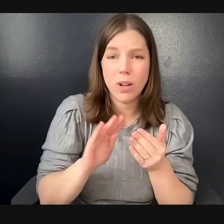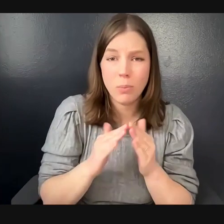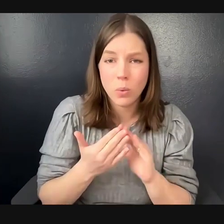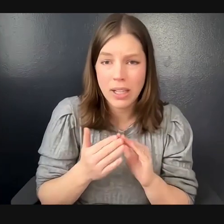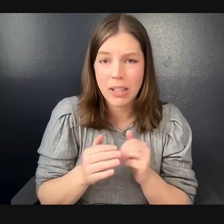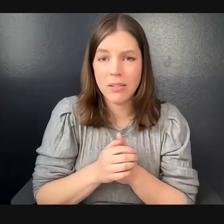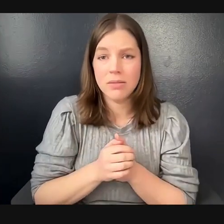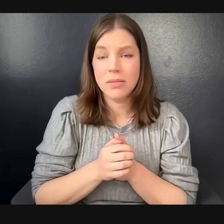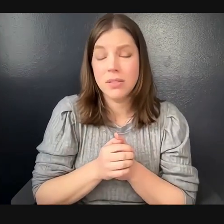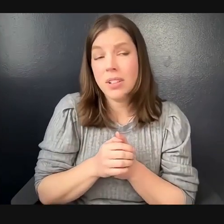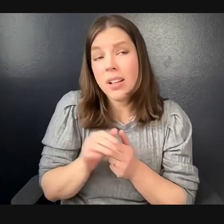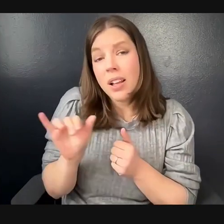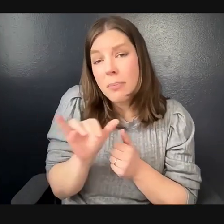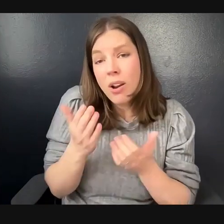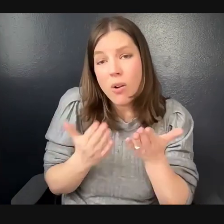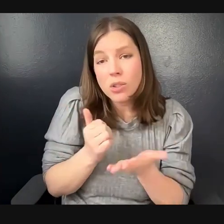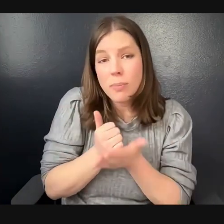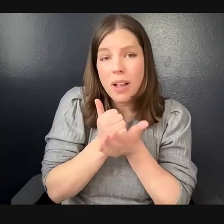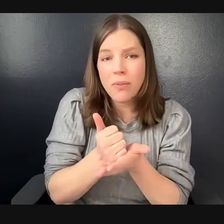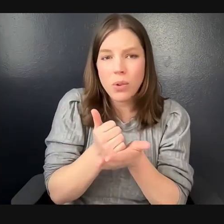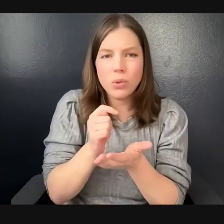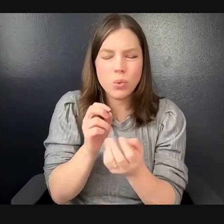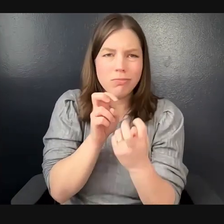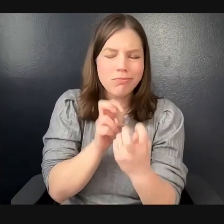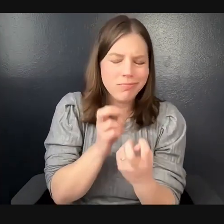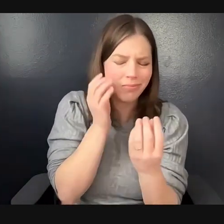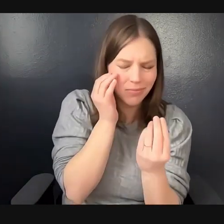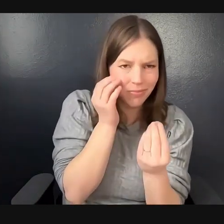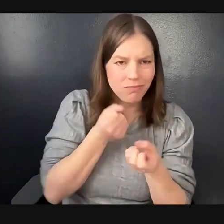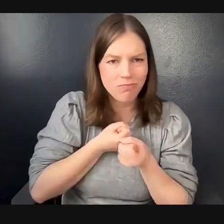for support, whether that be your community. We want you to seek out support.